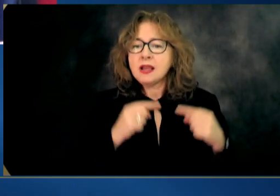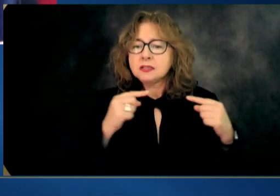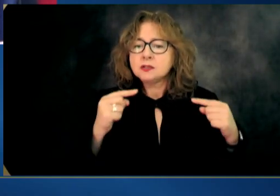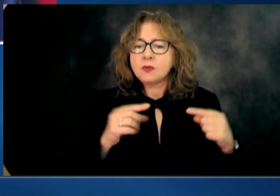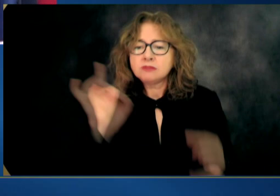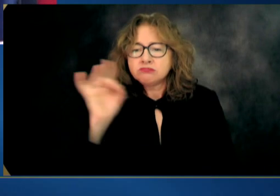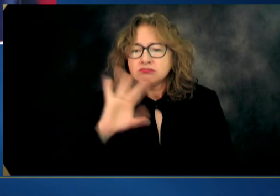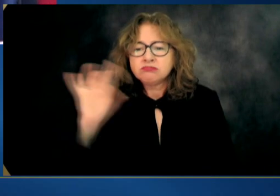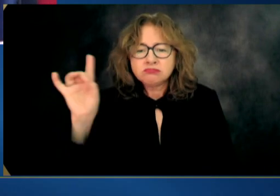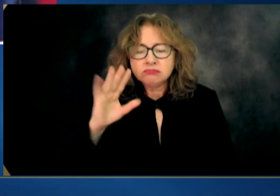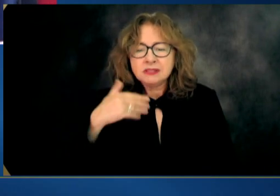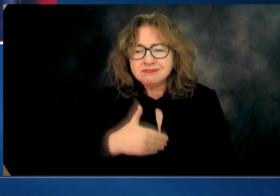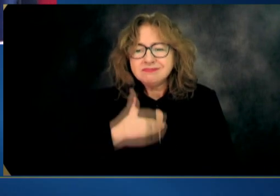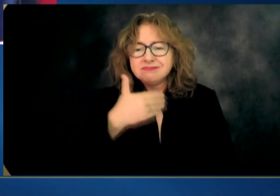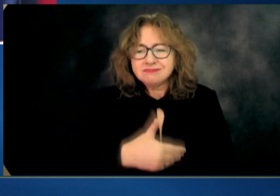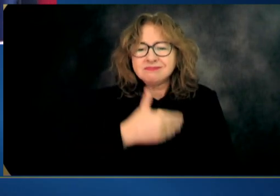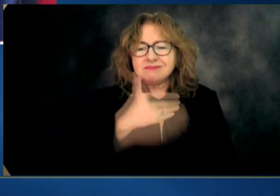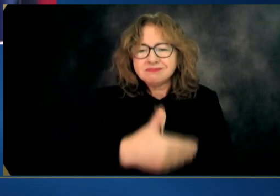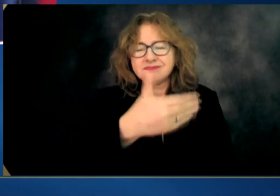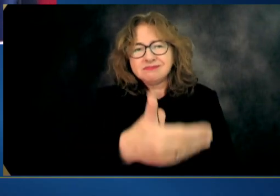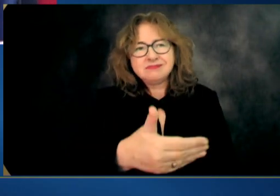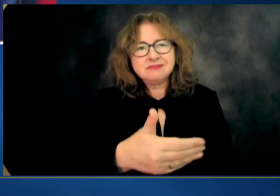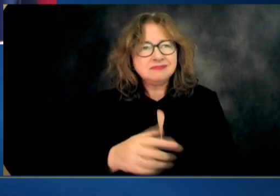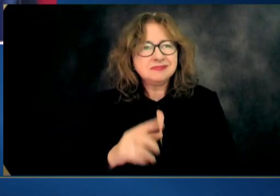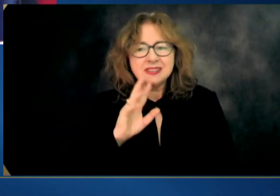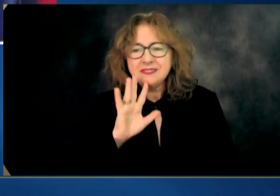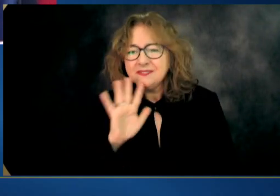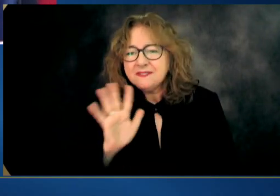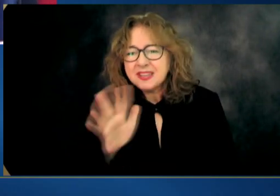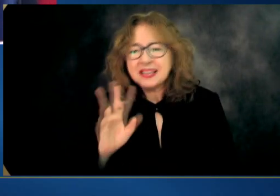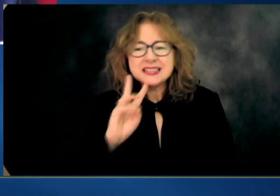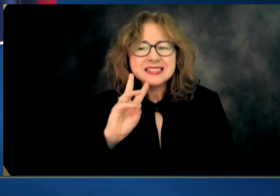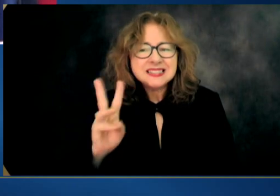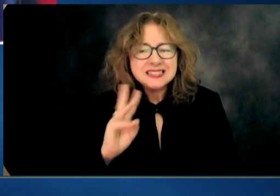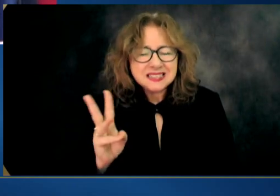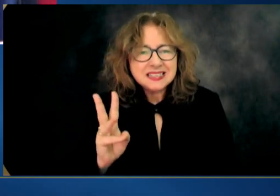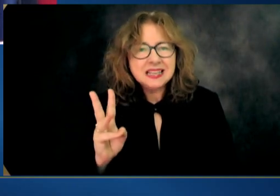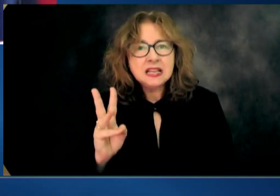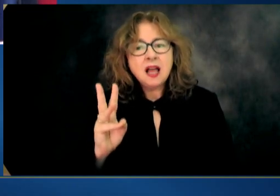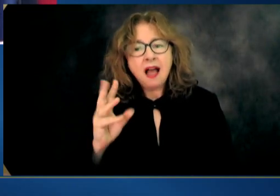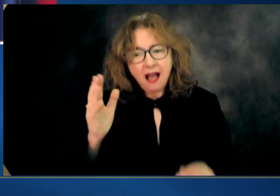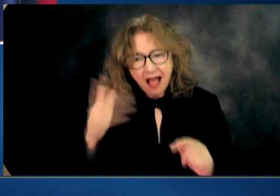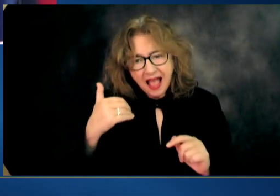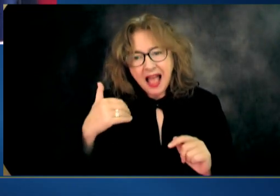into my late 50s and 60s, I had primary care physicians, but back then, they did not know,